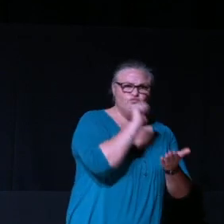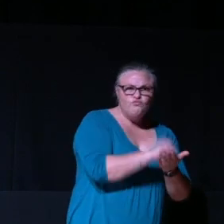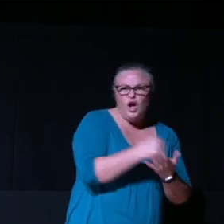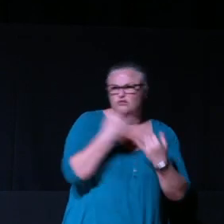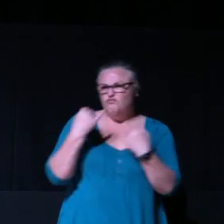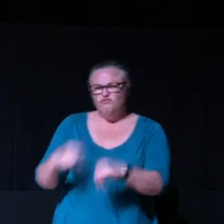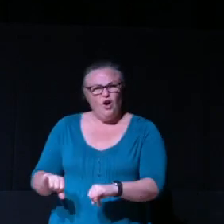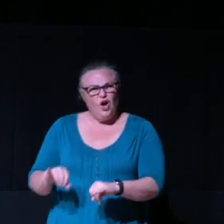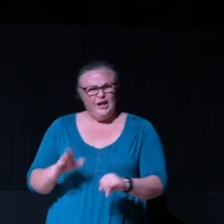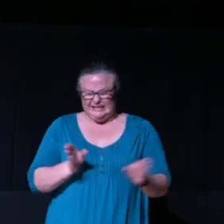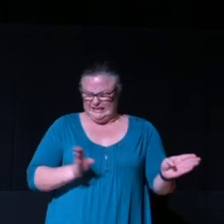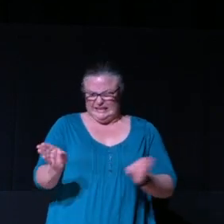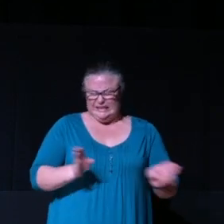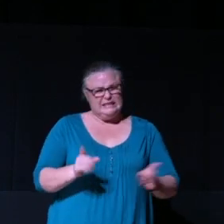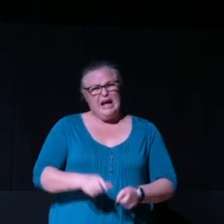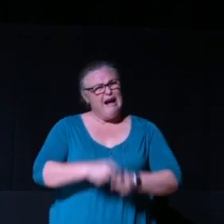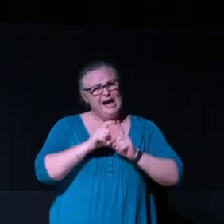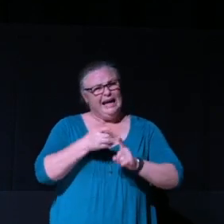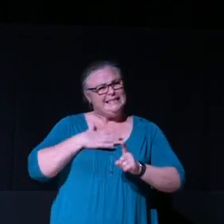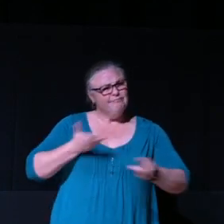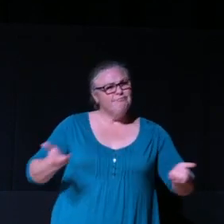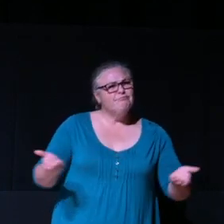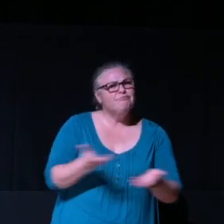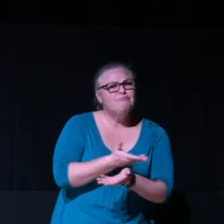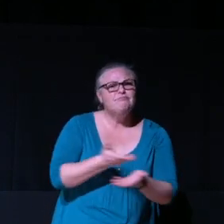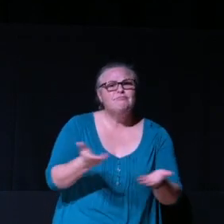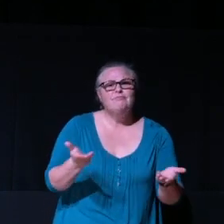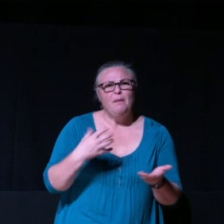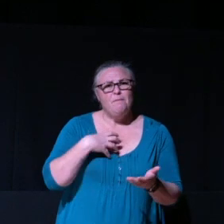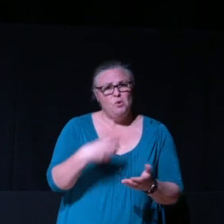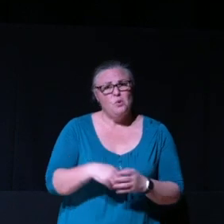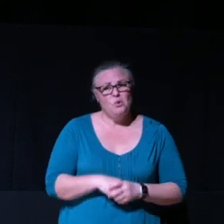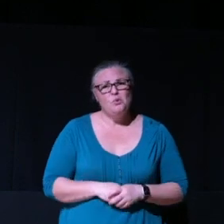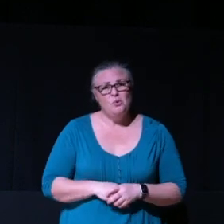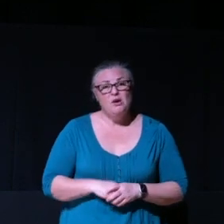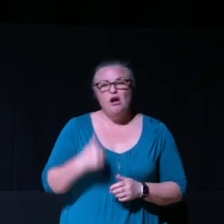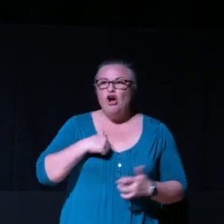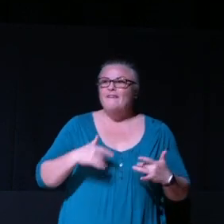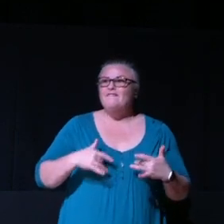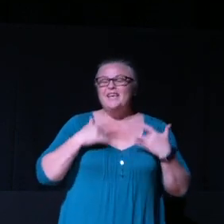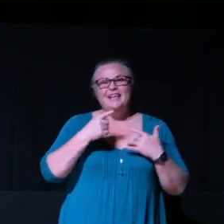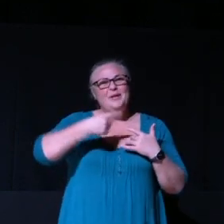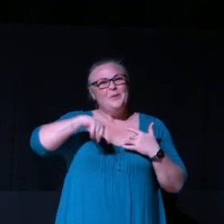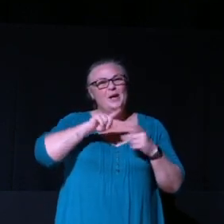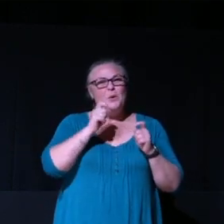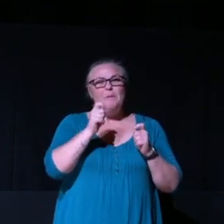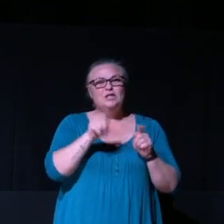maybe we're almost like in an adolescence when it comes to social media and the Internet where like we've got this new like the hormones are